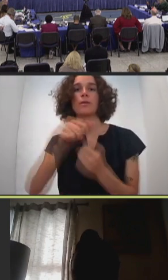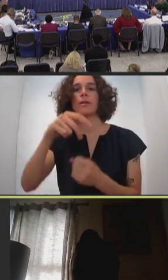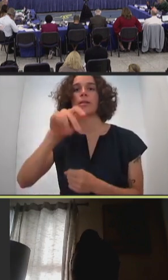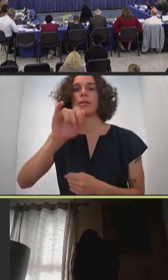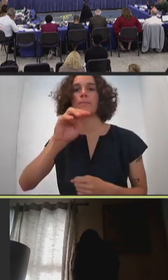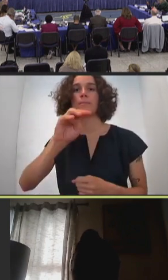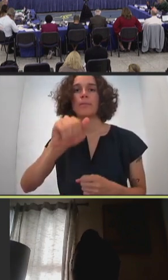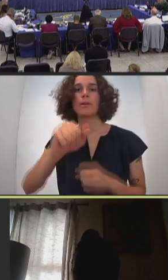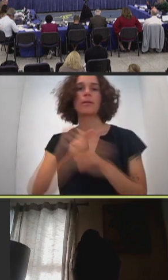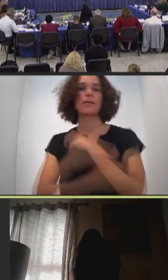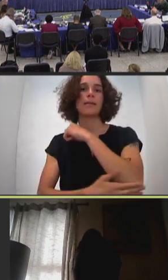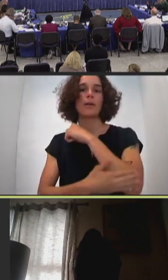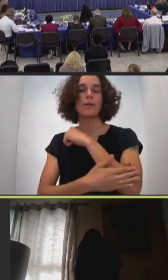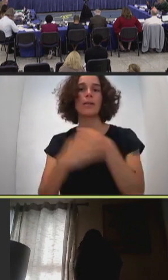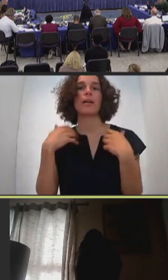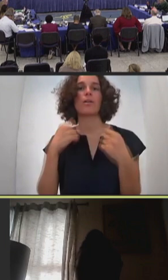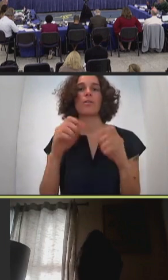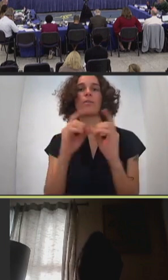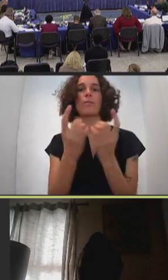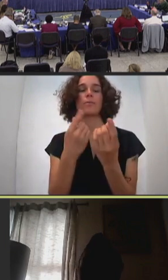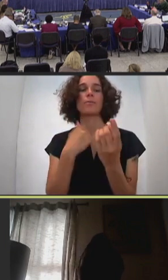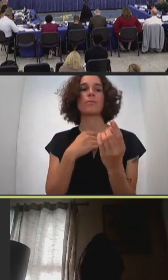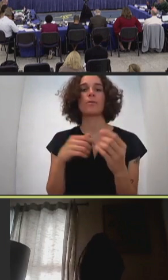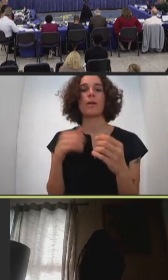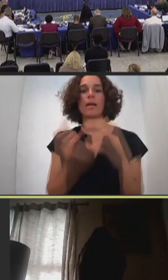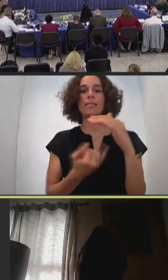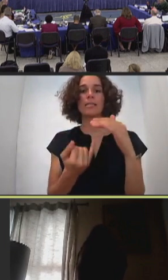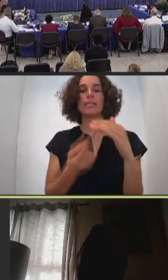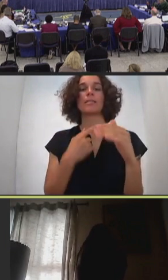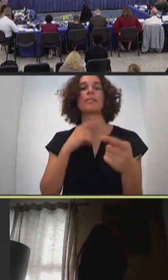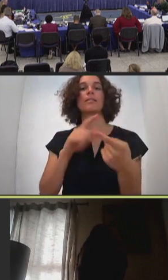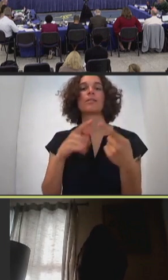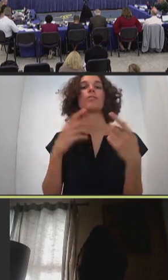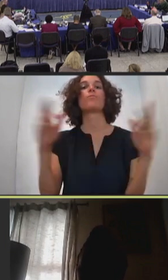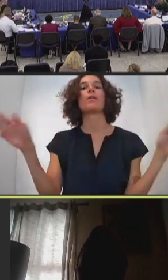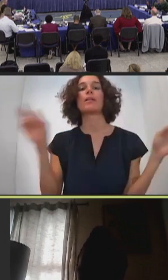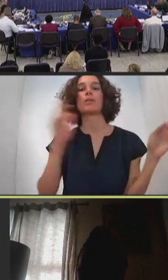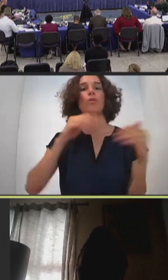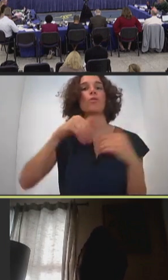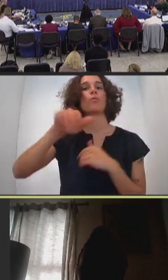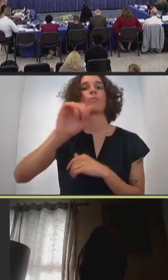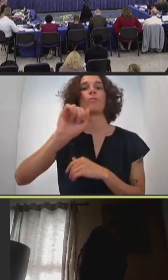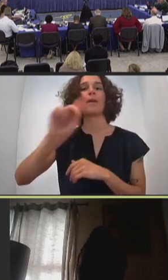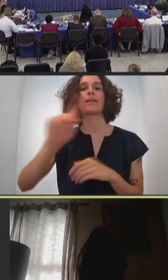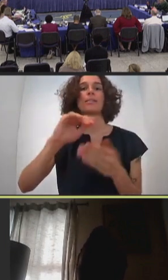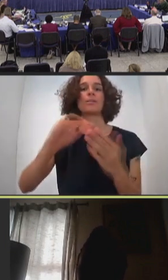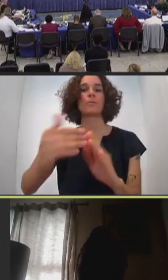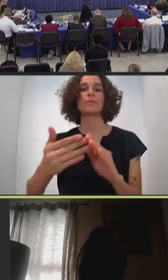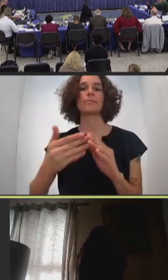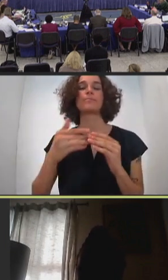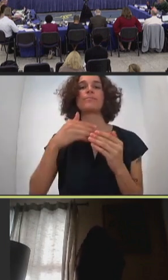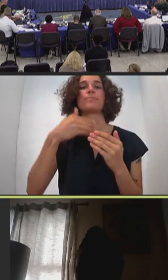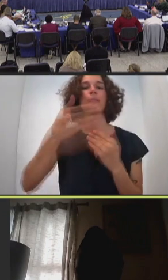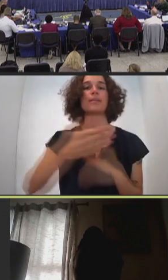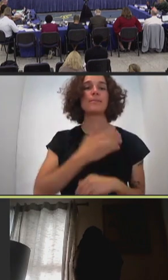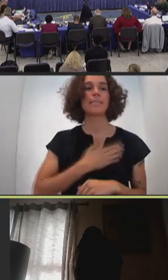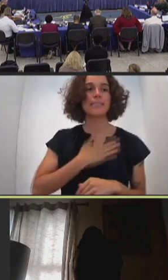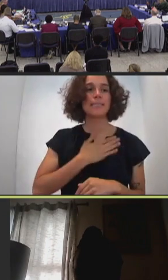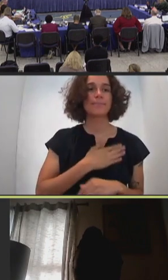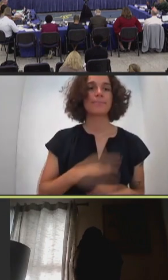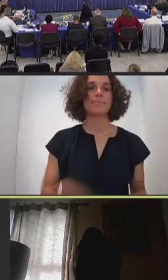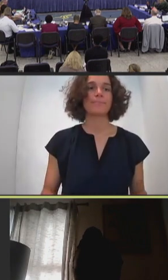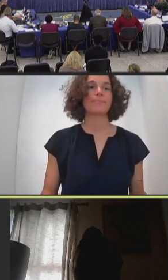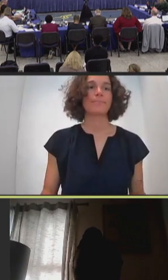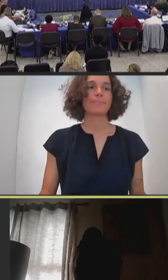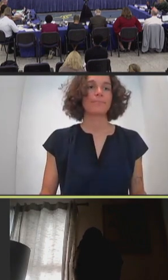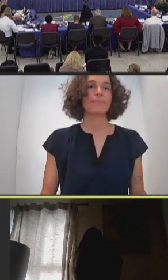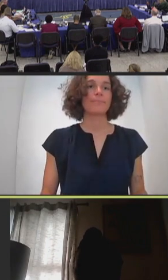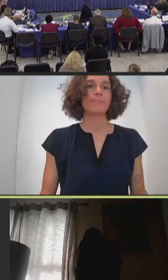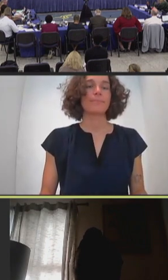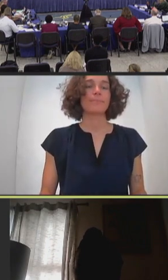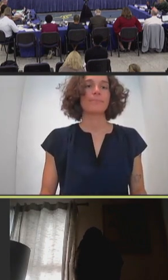to isolate them until they are fit to get -- to go back into the community. Next slide, please.